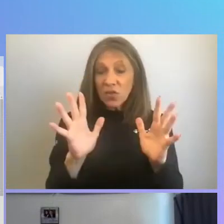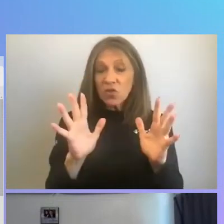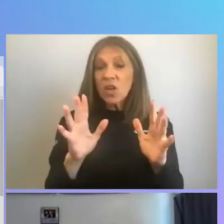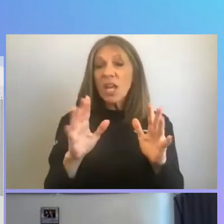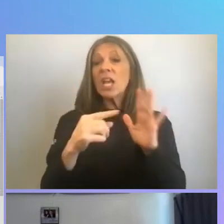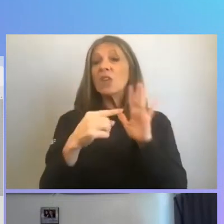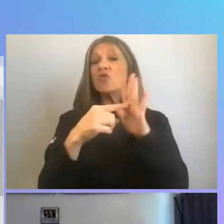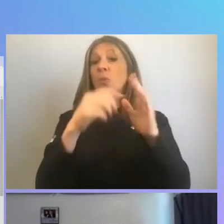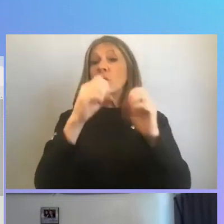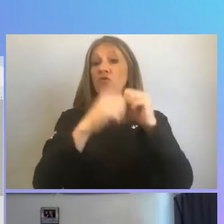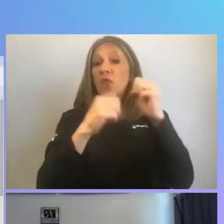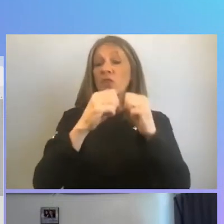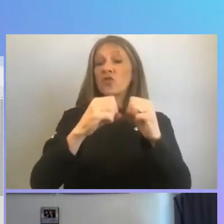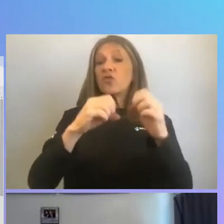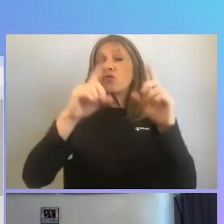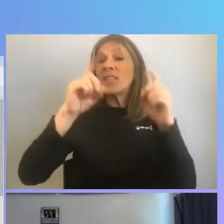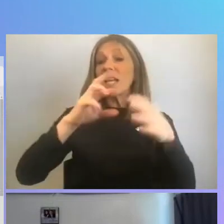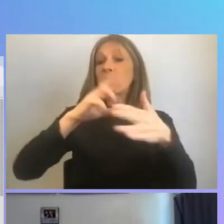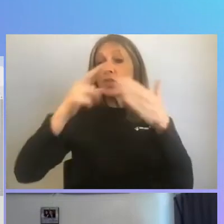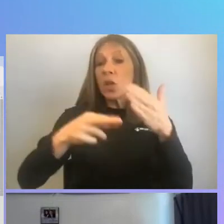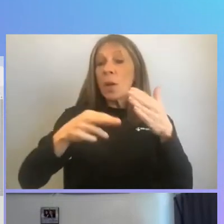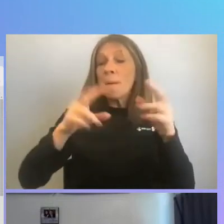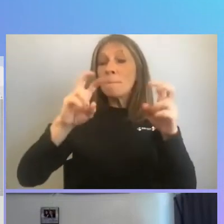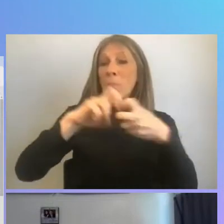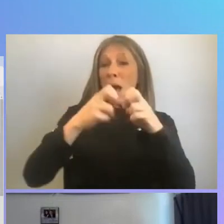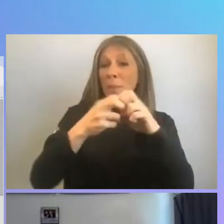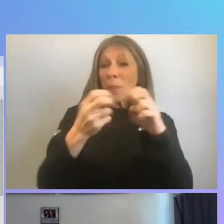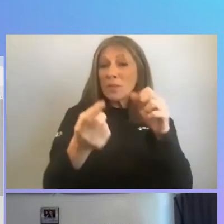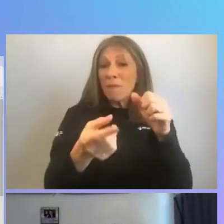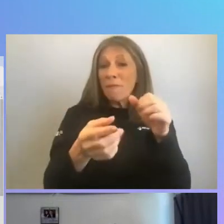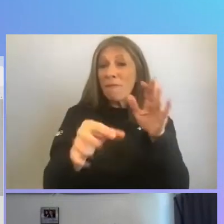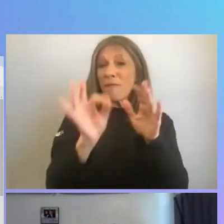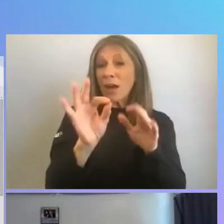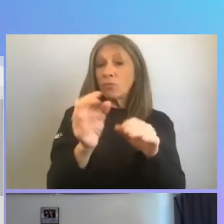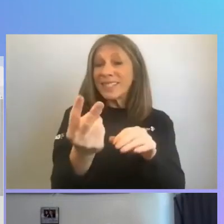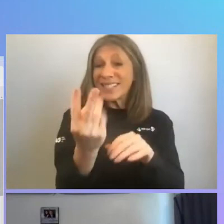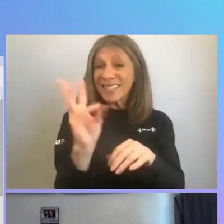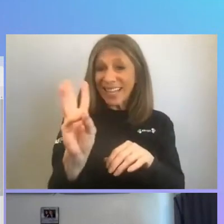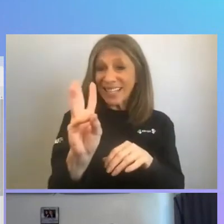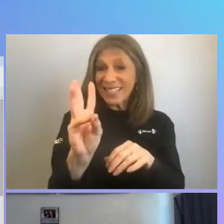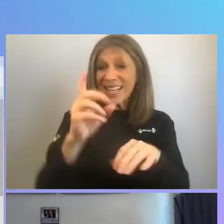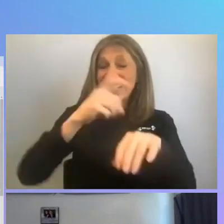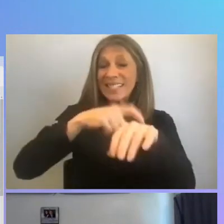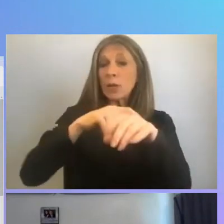found six time testing, two minutes. It took me two minutes